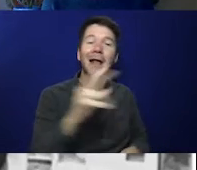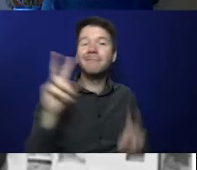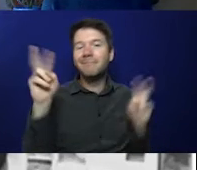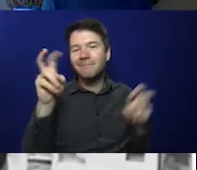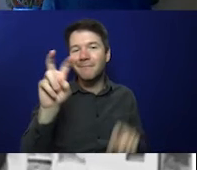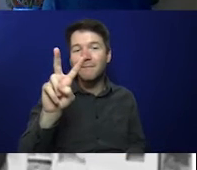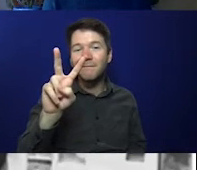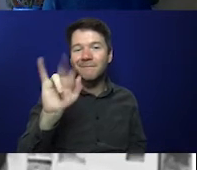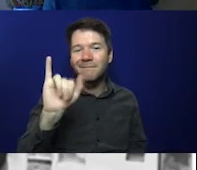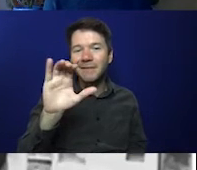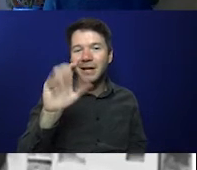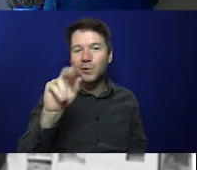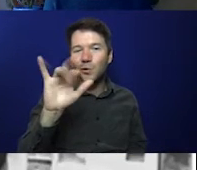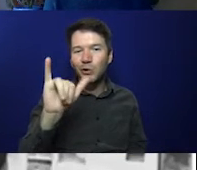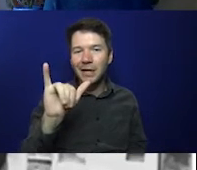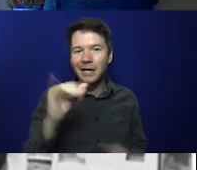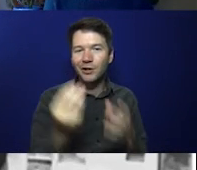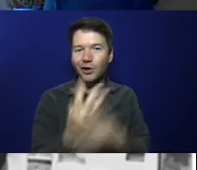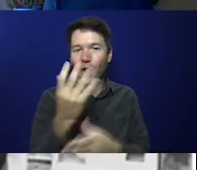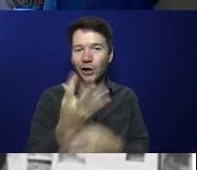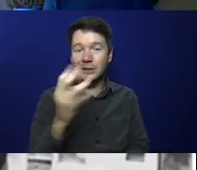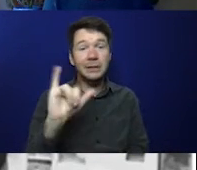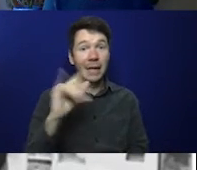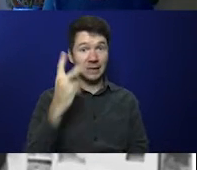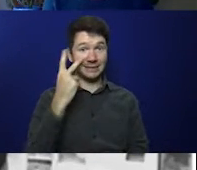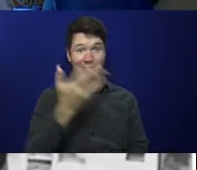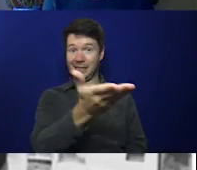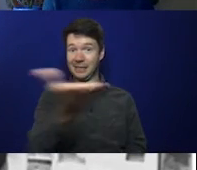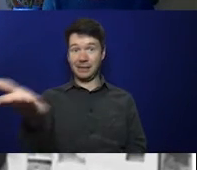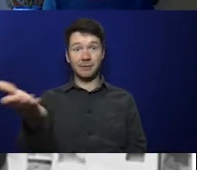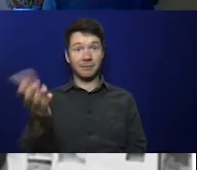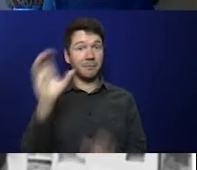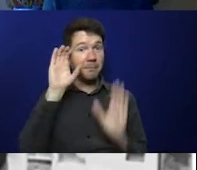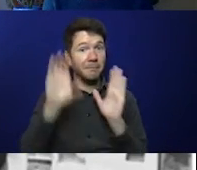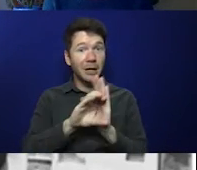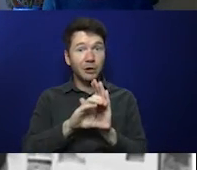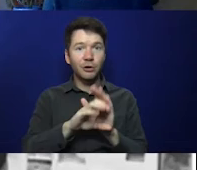one, an attractive arrangement of edible plants displayed under a sign identifying them as